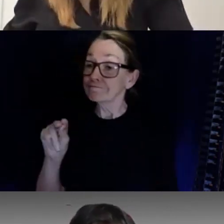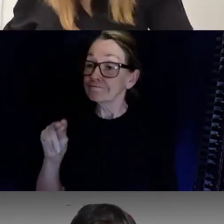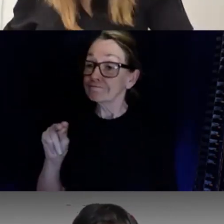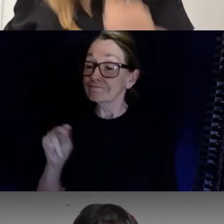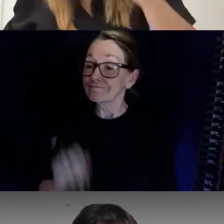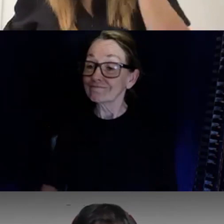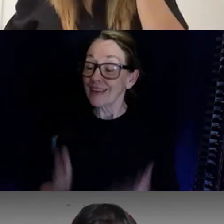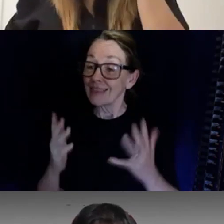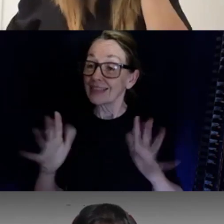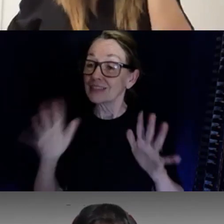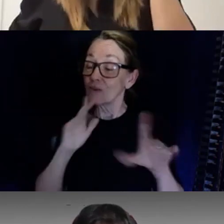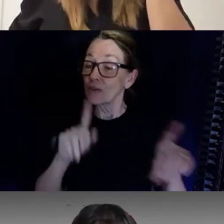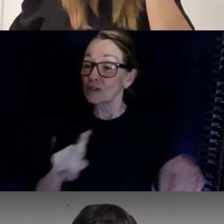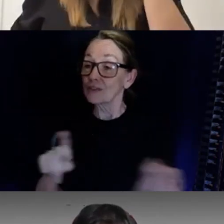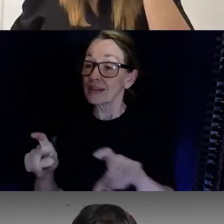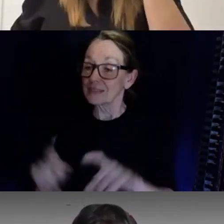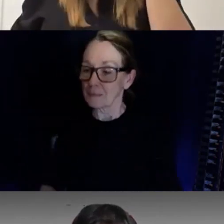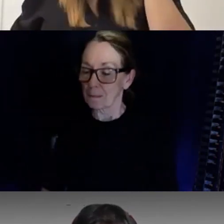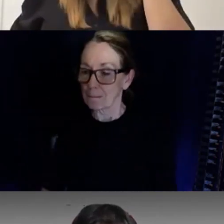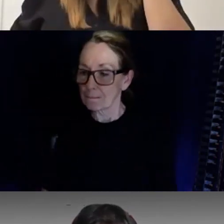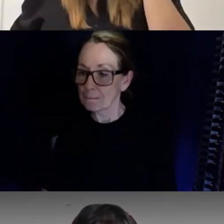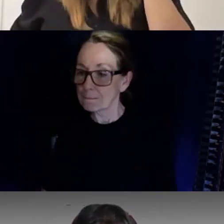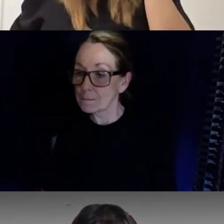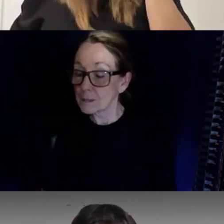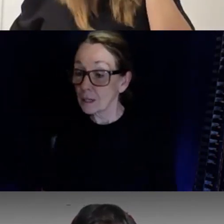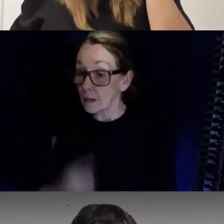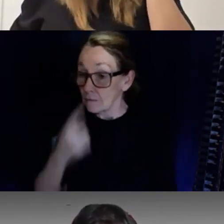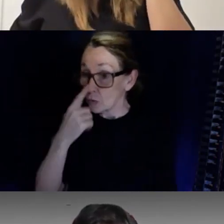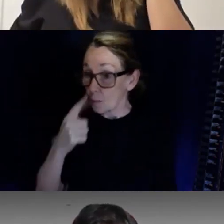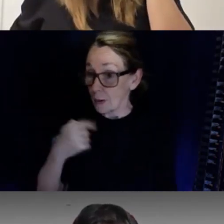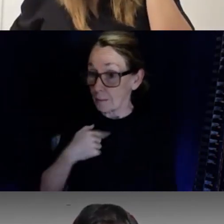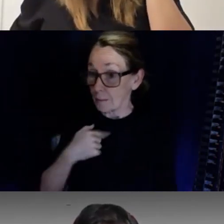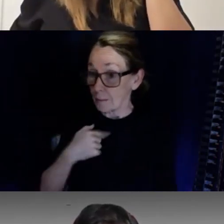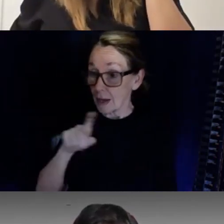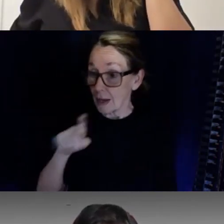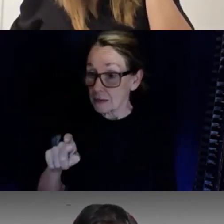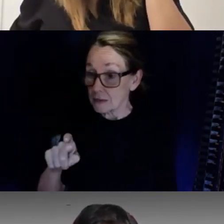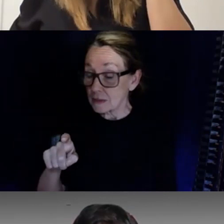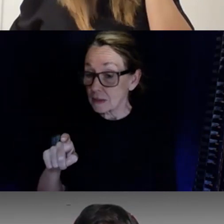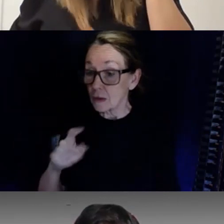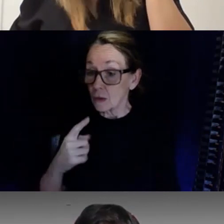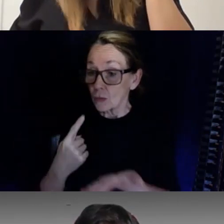I REALLY APPRECIATE YOUR EFFORT. ANY OTHER UPDATES ON THE SURVEYS?